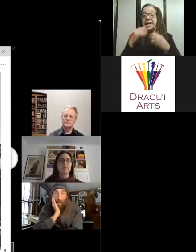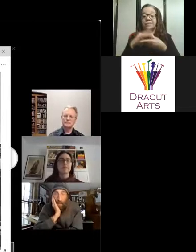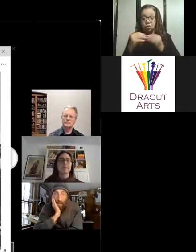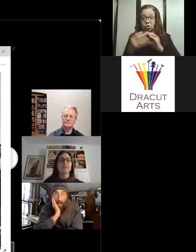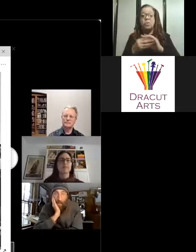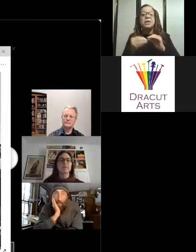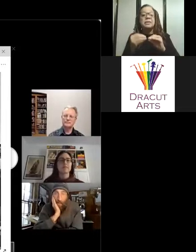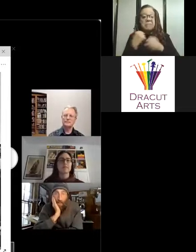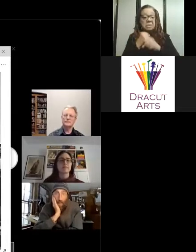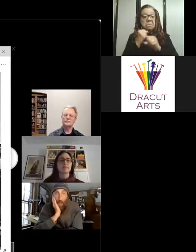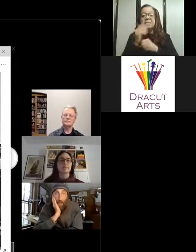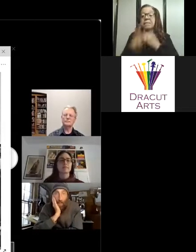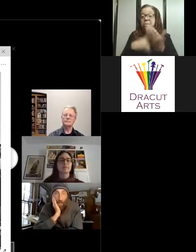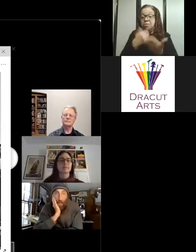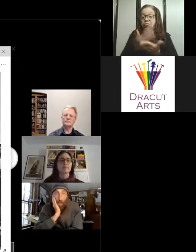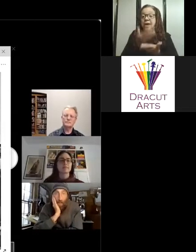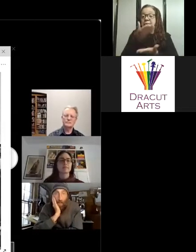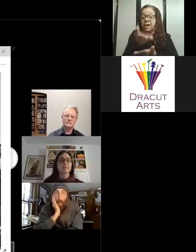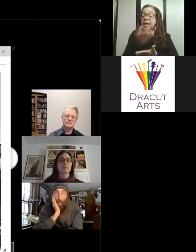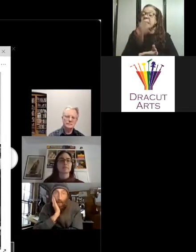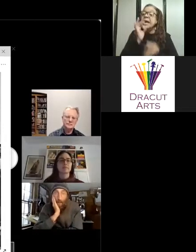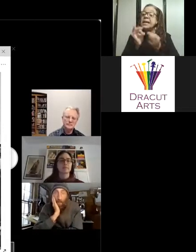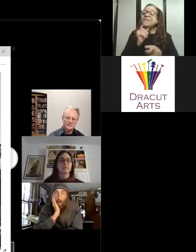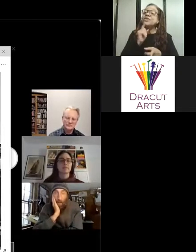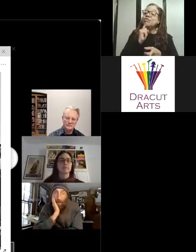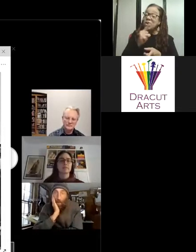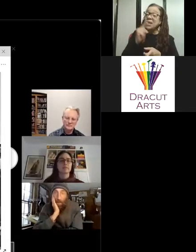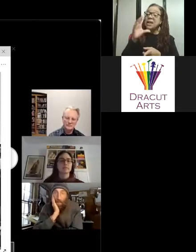And if this really is Carver Hospital, it is *possible* that Freeman Colby is